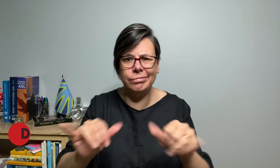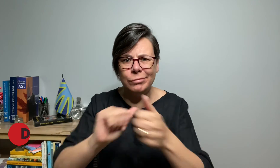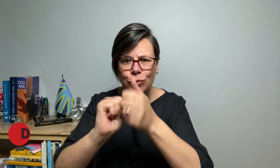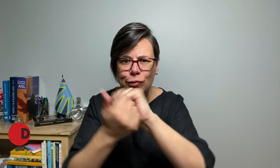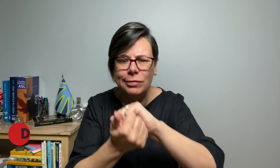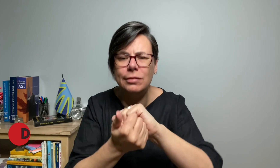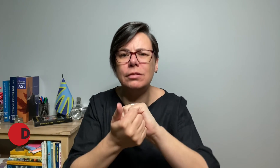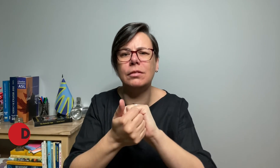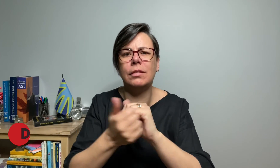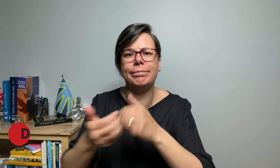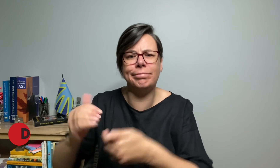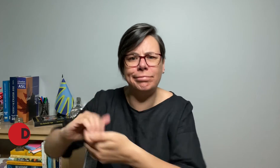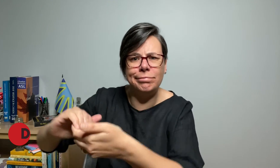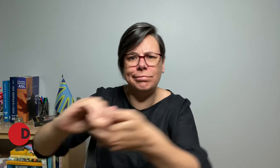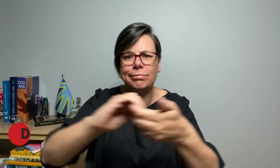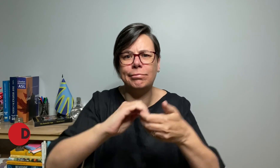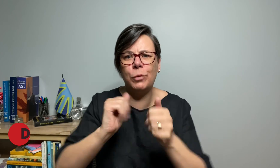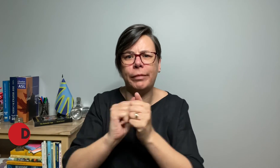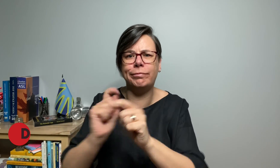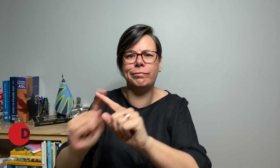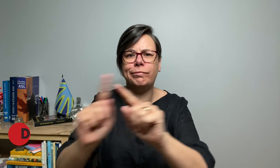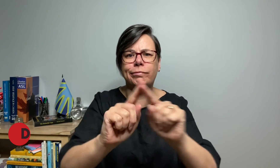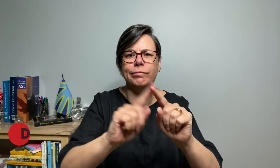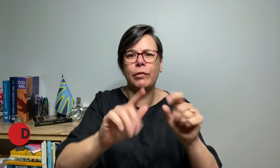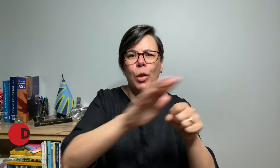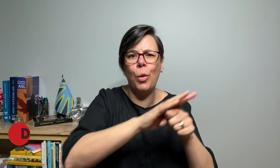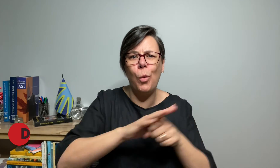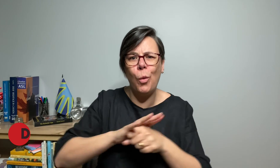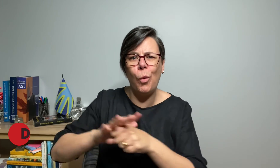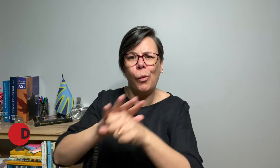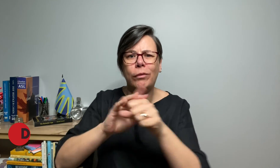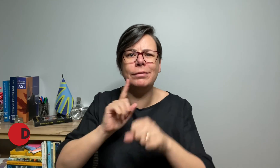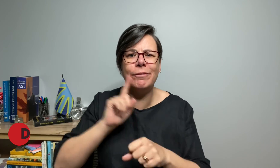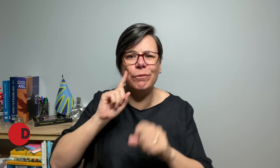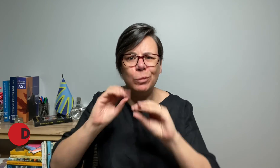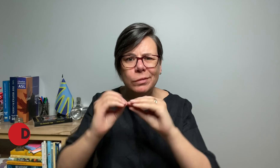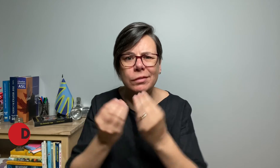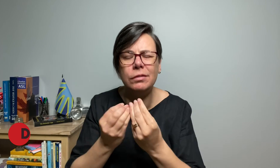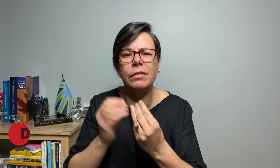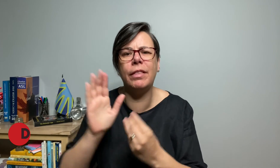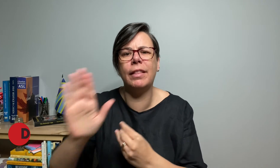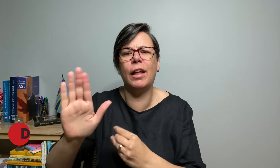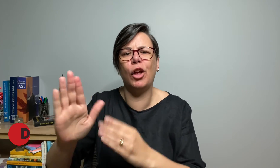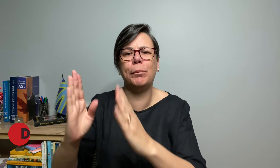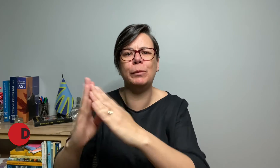by collaborating with local Deaf organizations in their municipalities